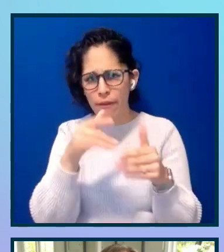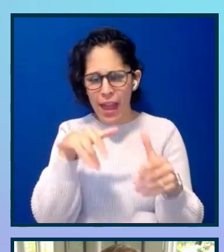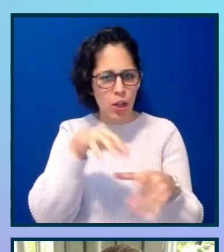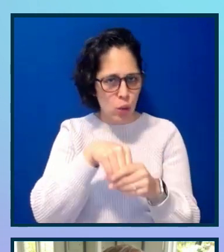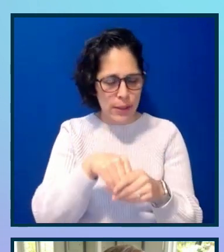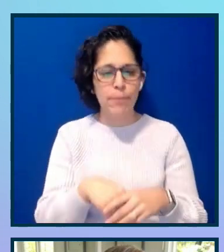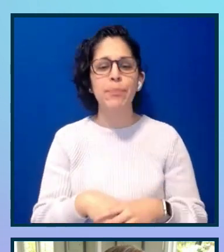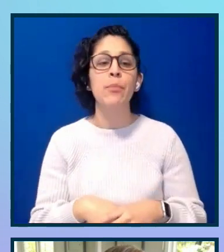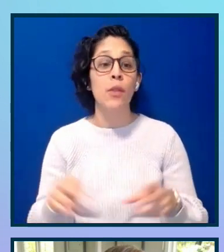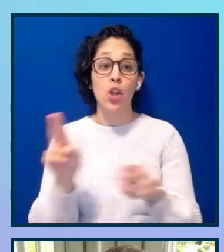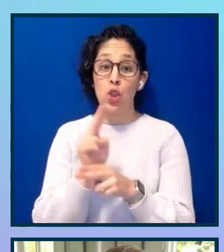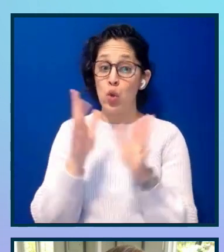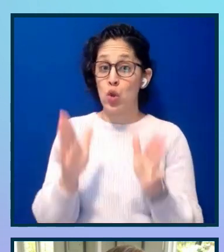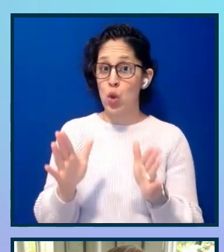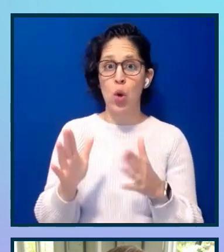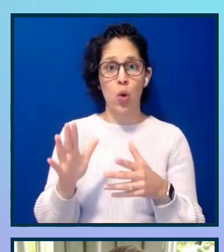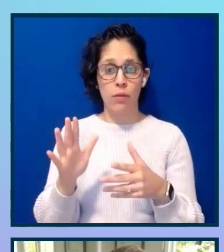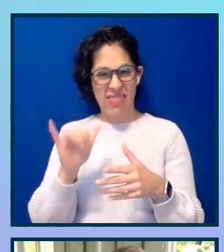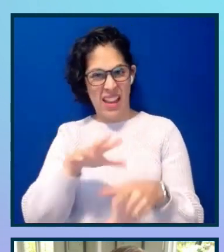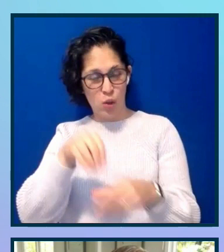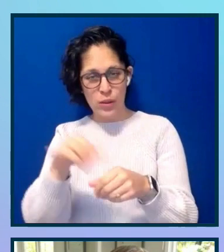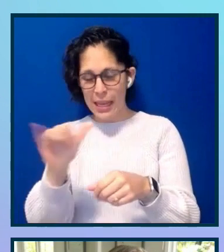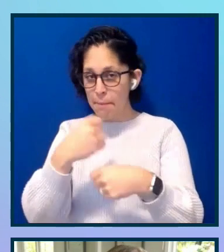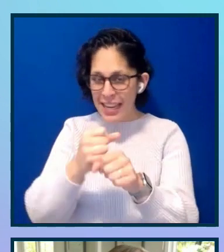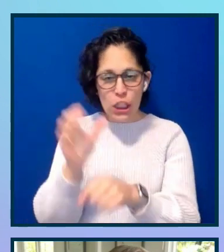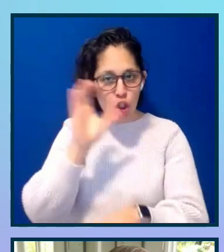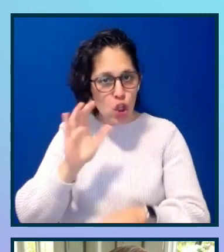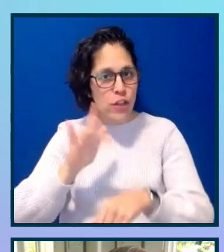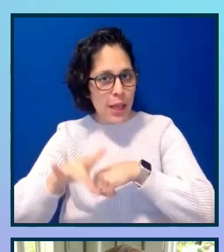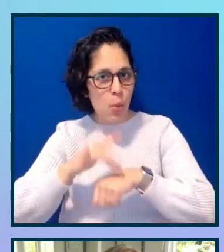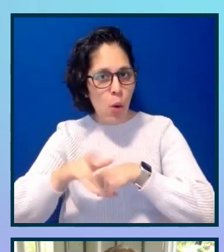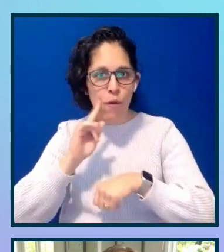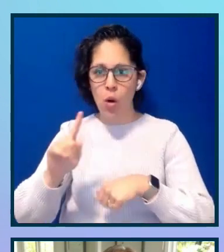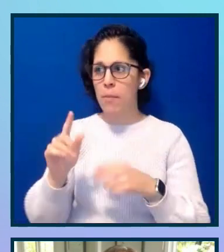which includes things like making search available in the native language,